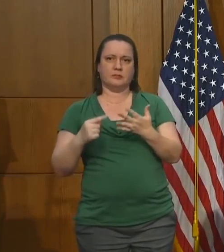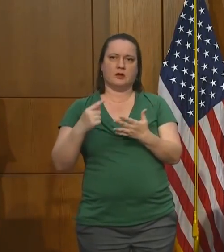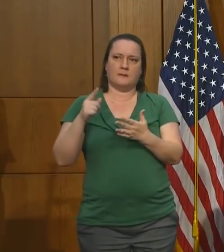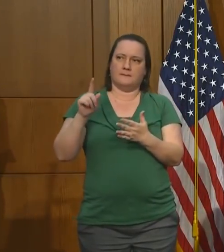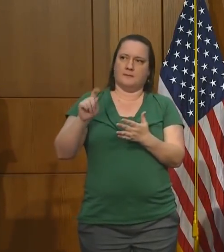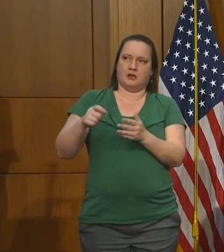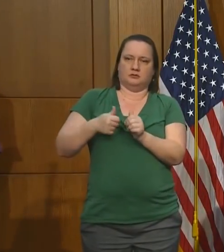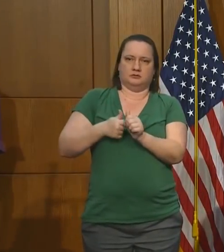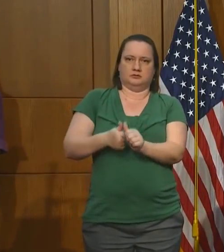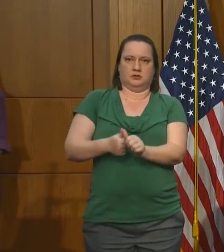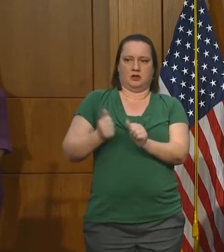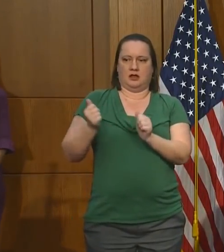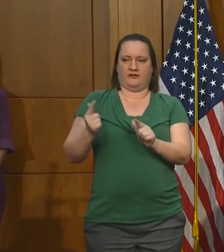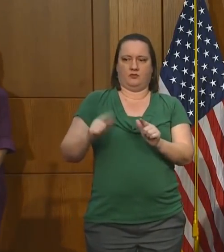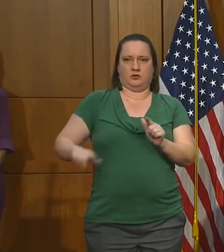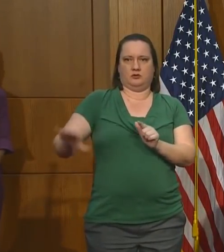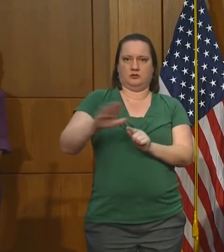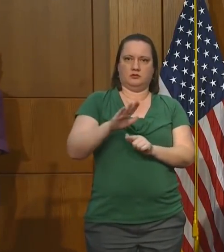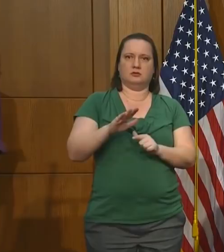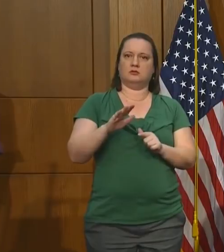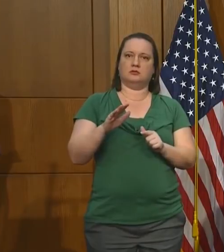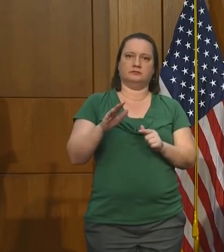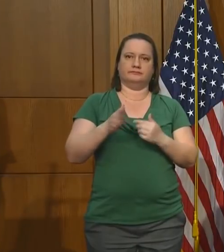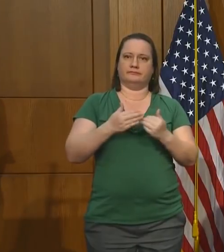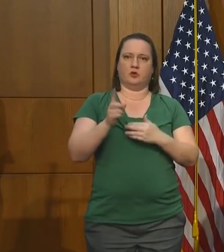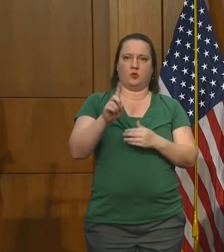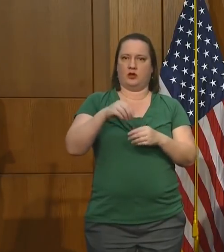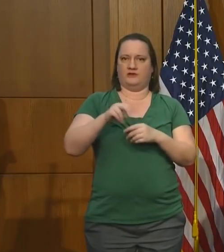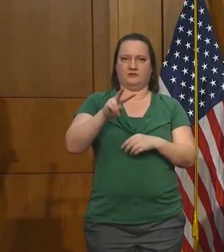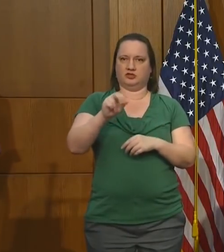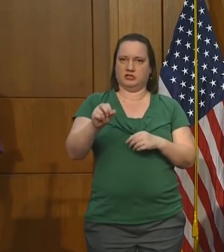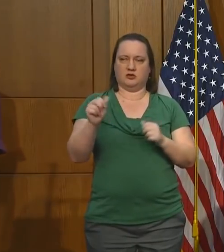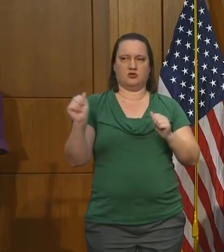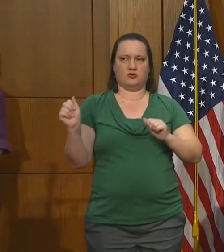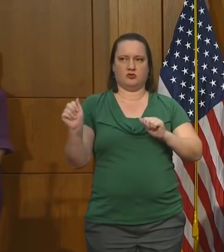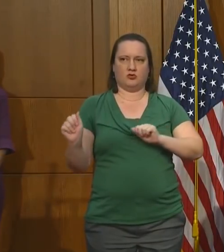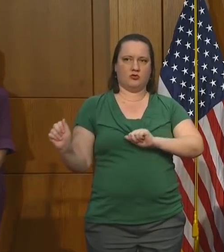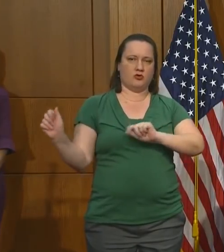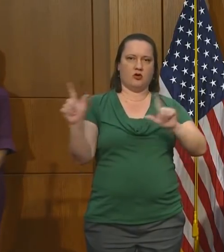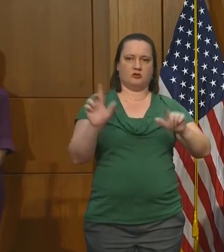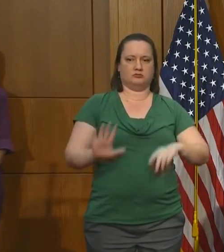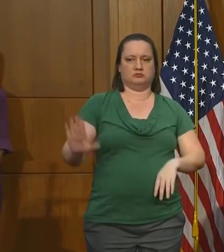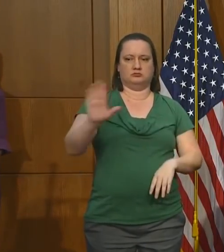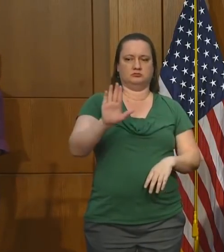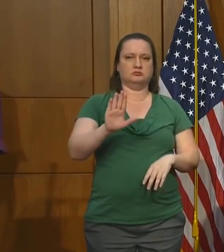AND WHAT THAT DOES NOT MEAN THE GOVERNOR HAS ARTICULATED. A SET OF RULES AND REGULATIONS THAT